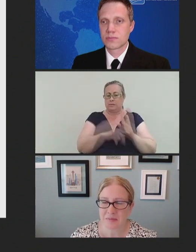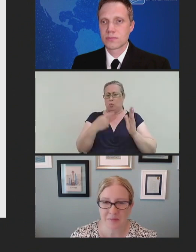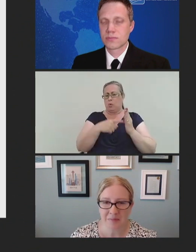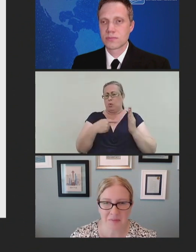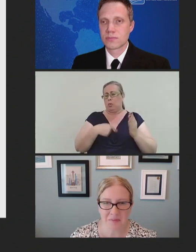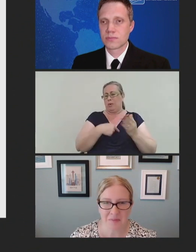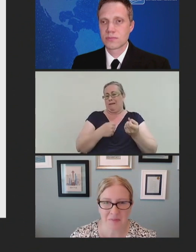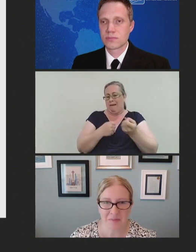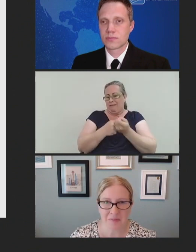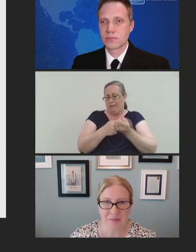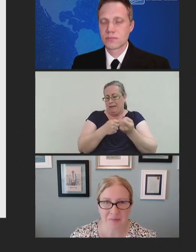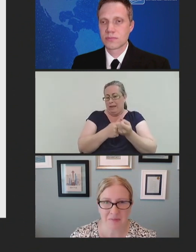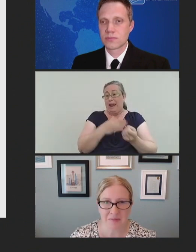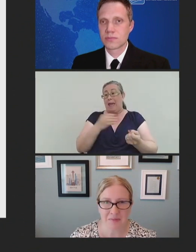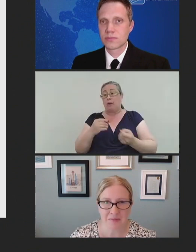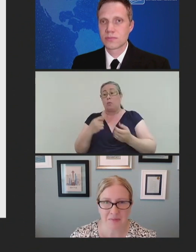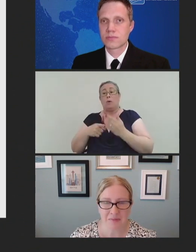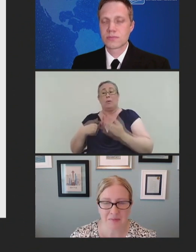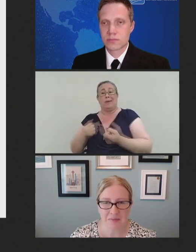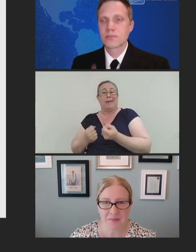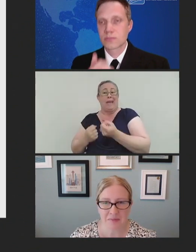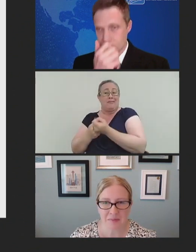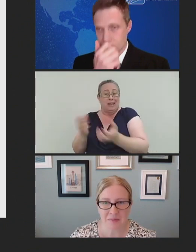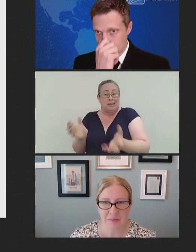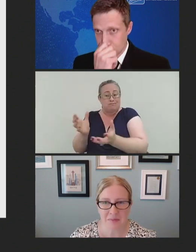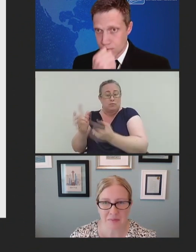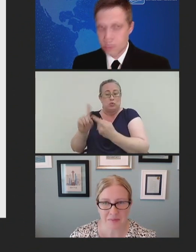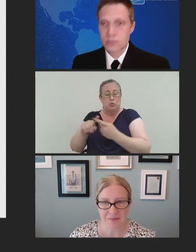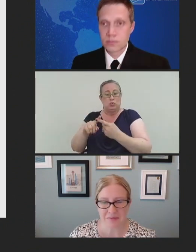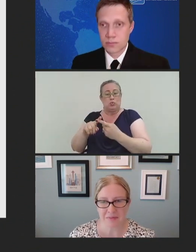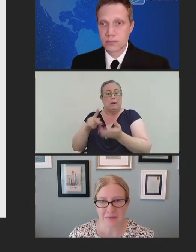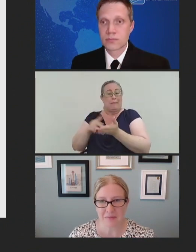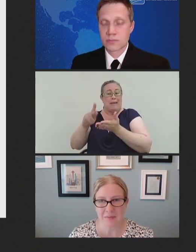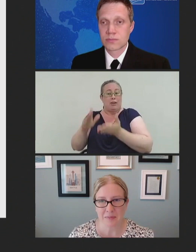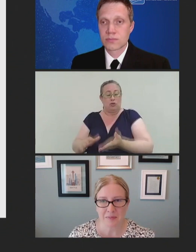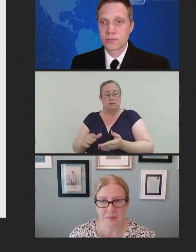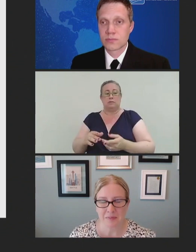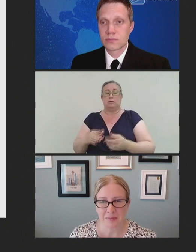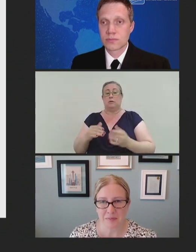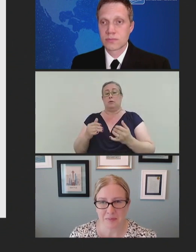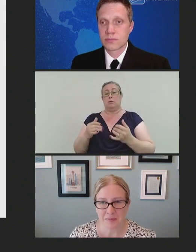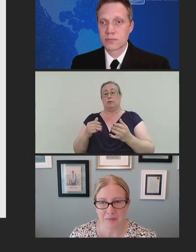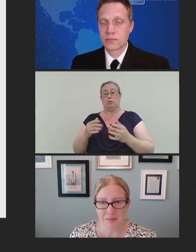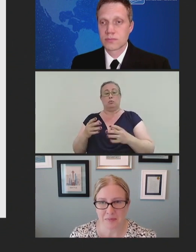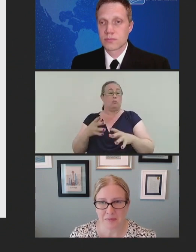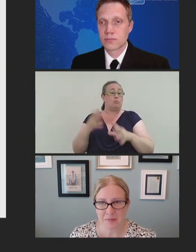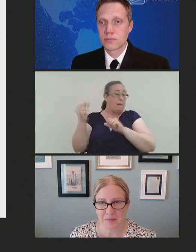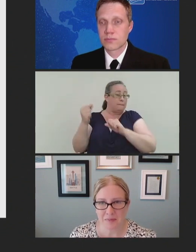advocating to payers in terms of prompt payment, adequate payment for providers. You know, we've